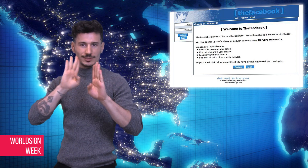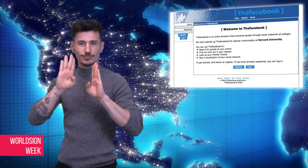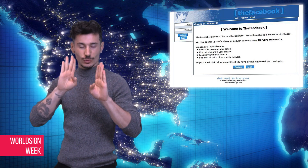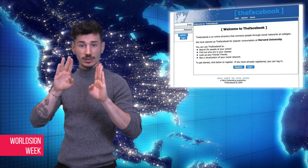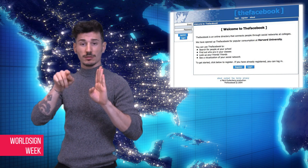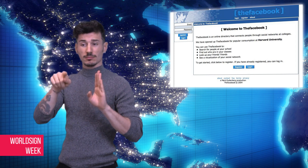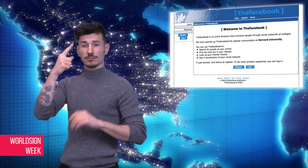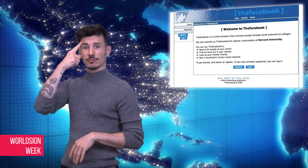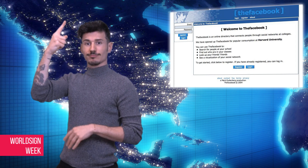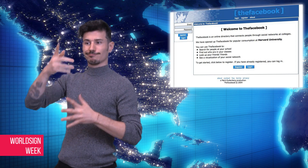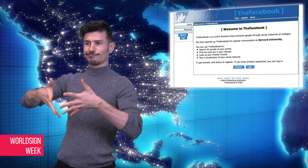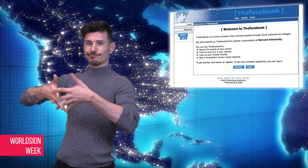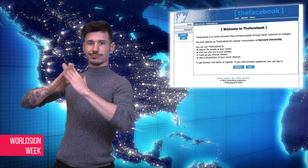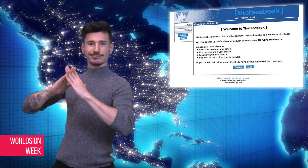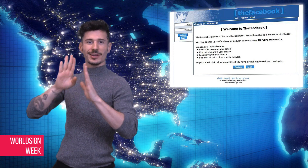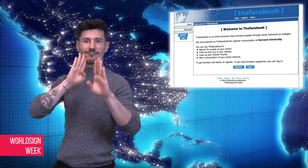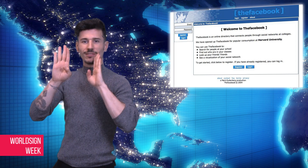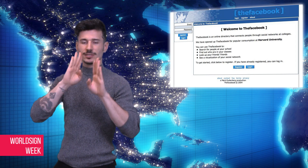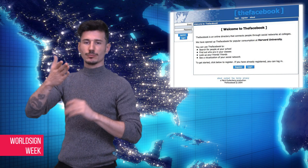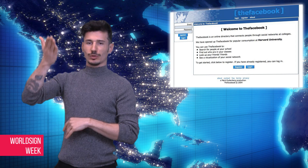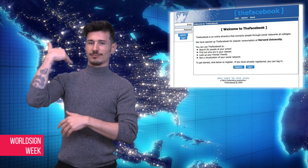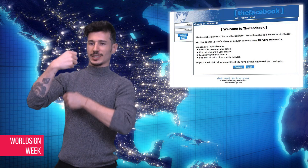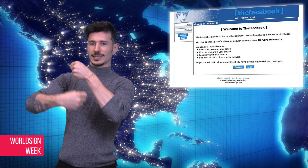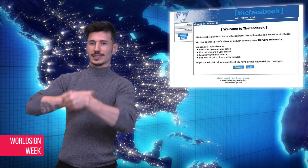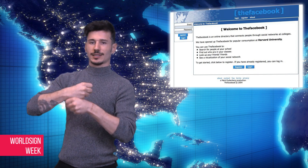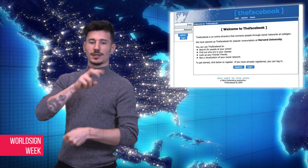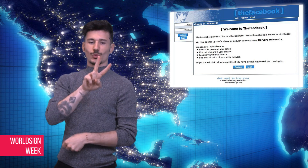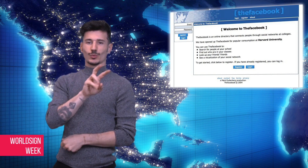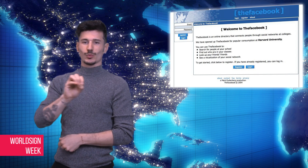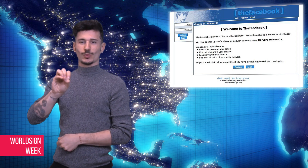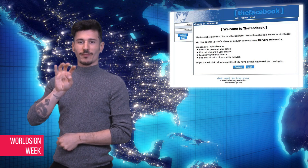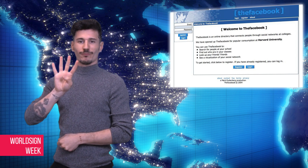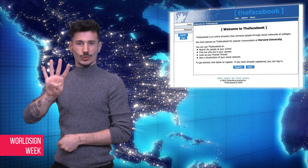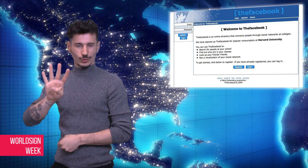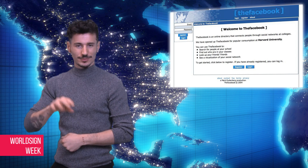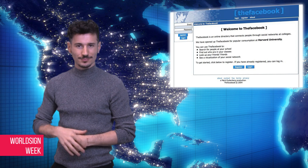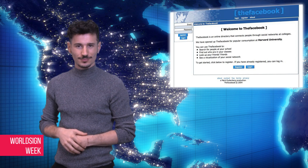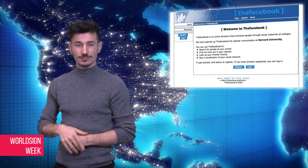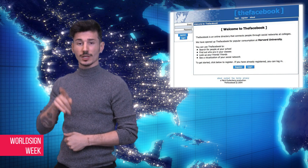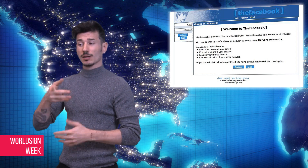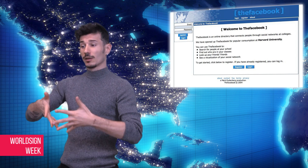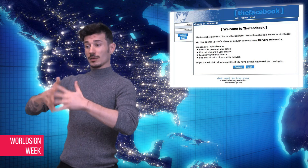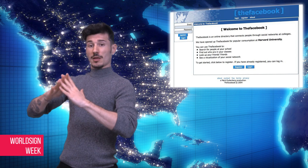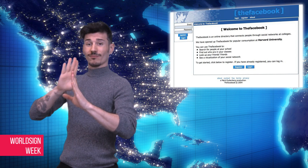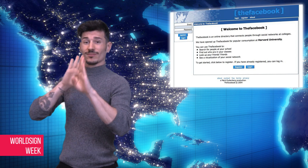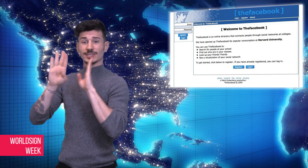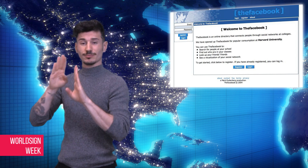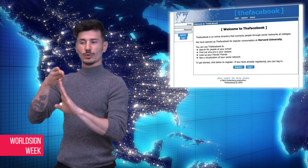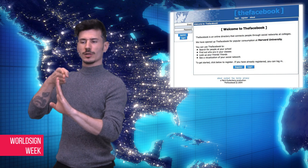in 2004. Before Facebook, he designed a social media